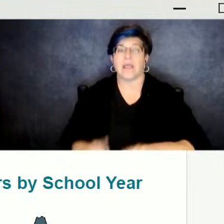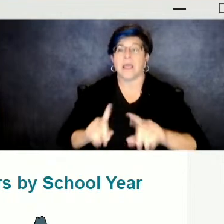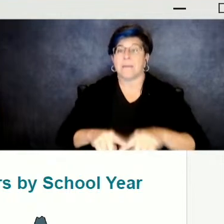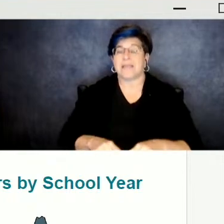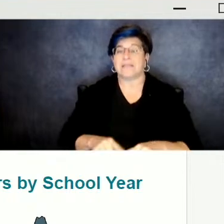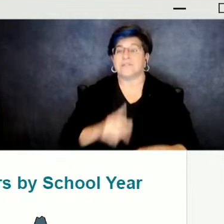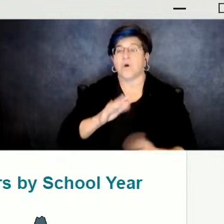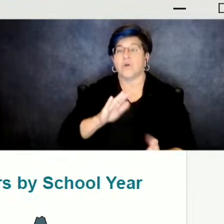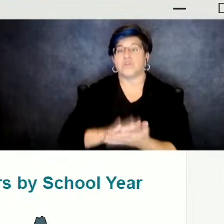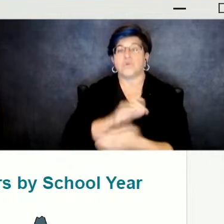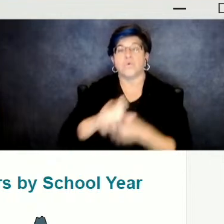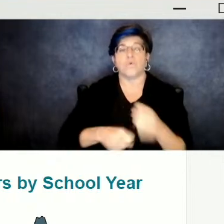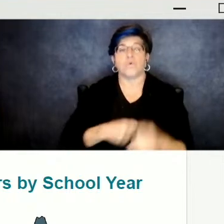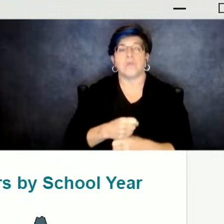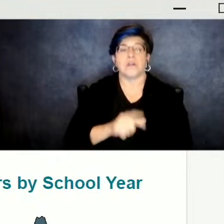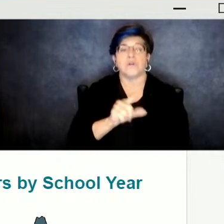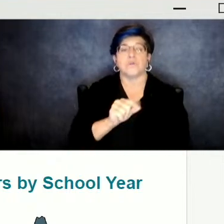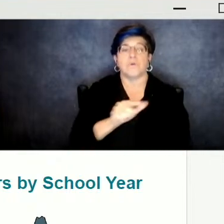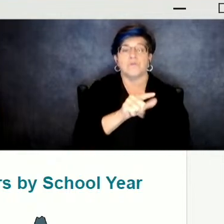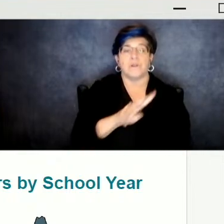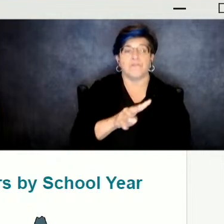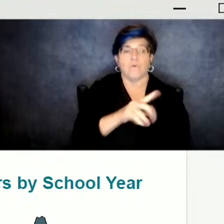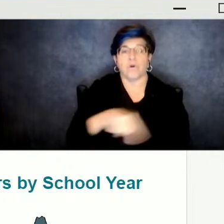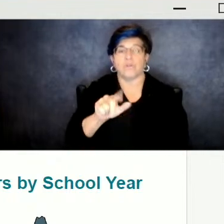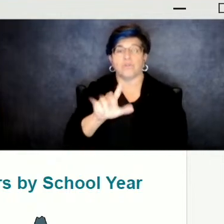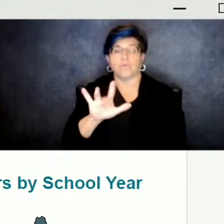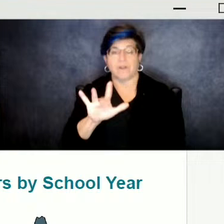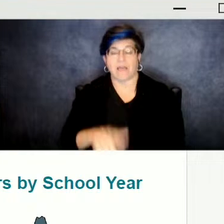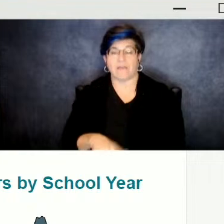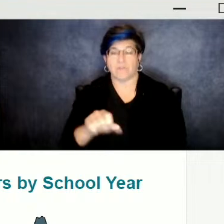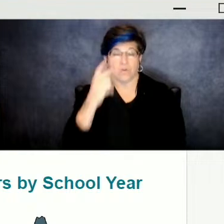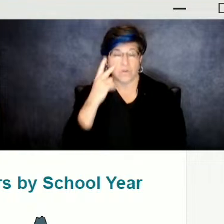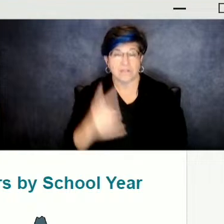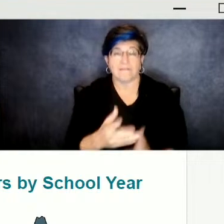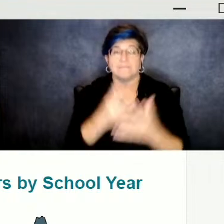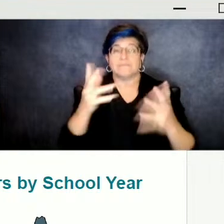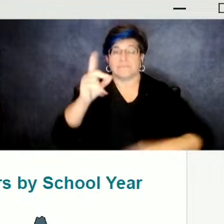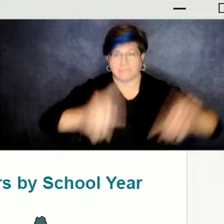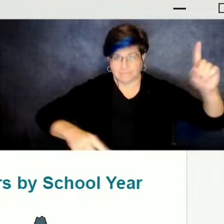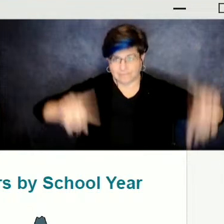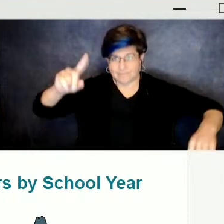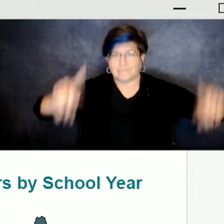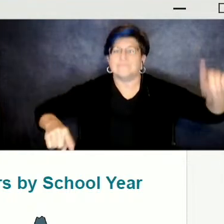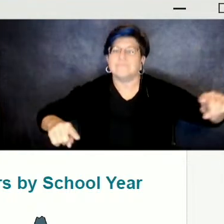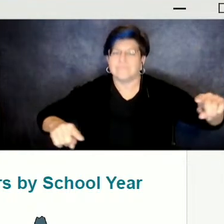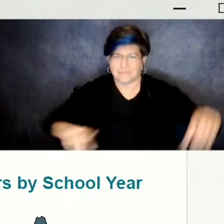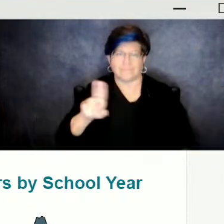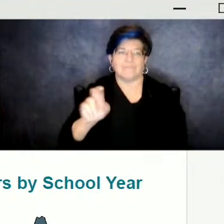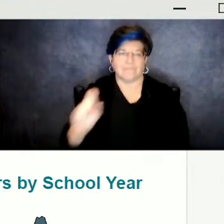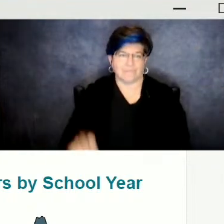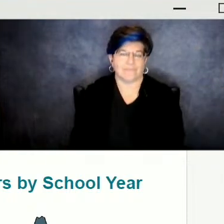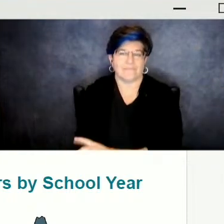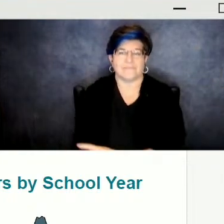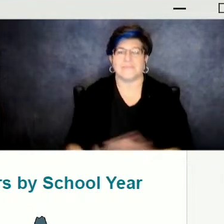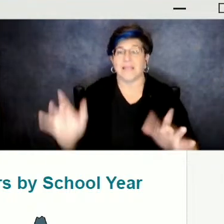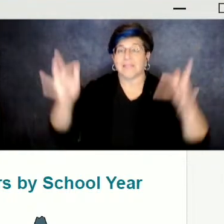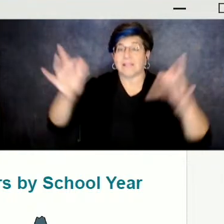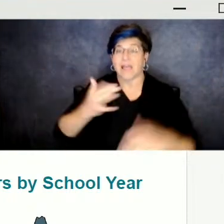COVERAGE FOR KINDERGARTNERS AND